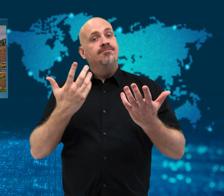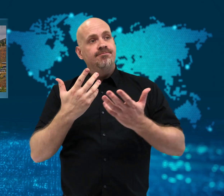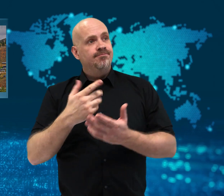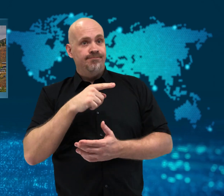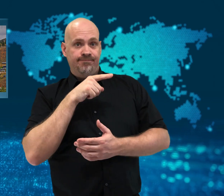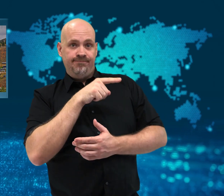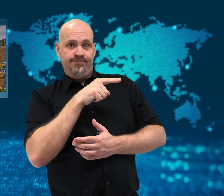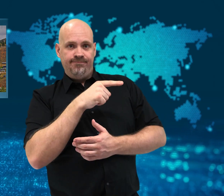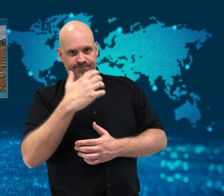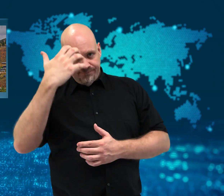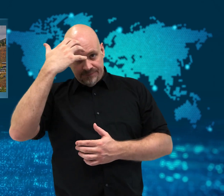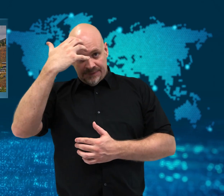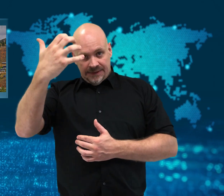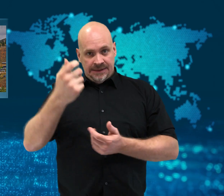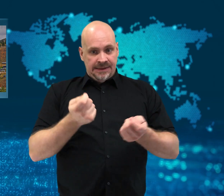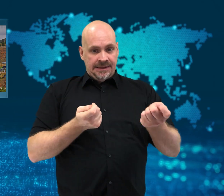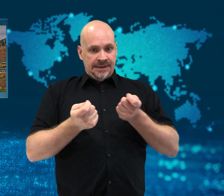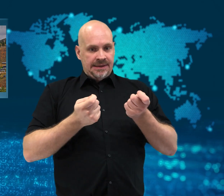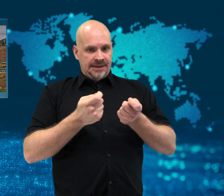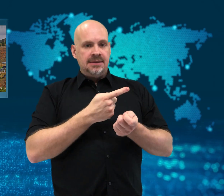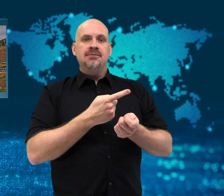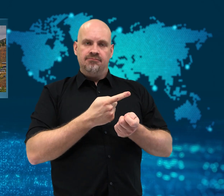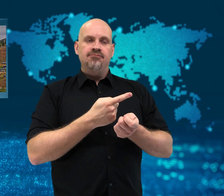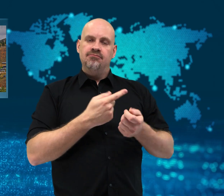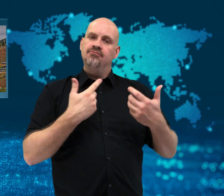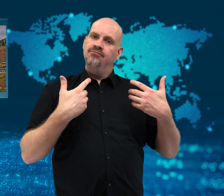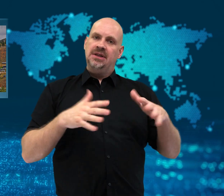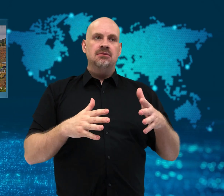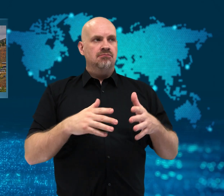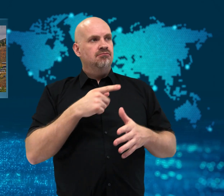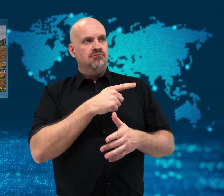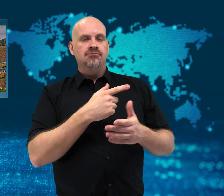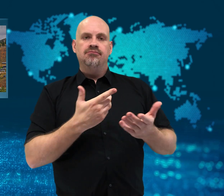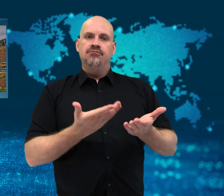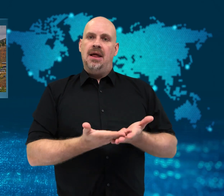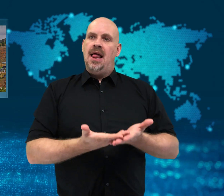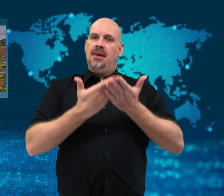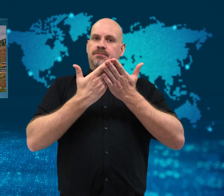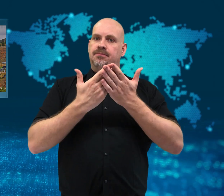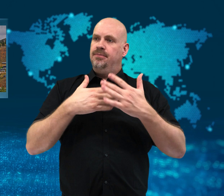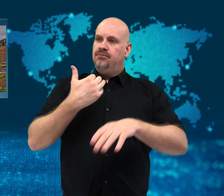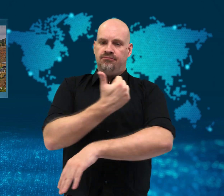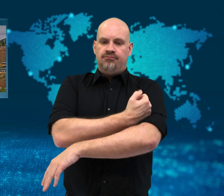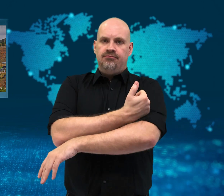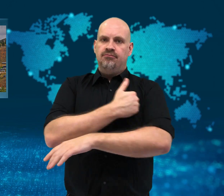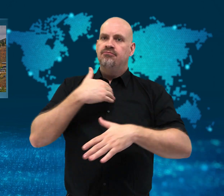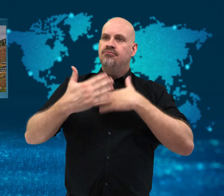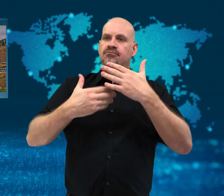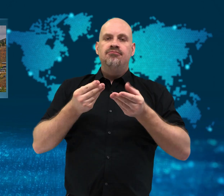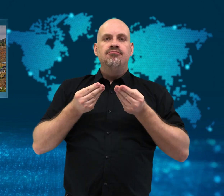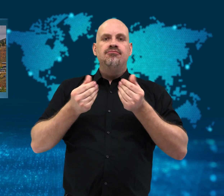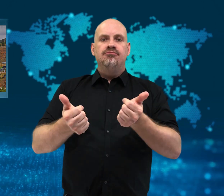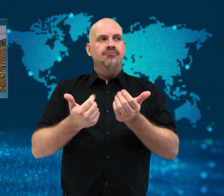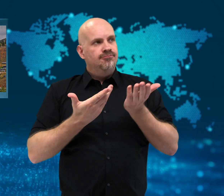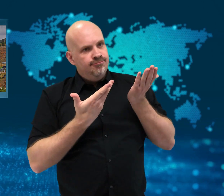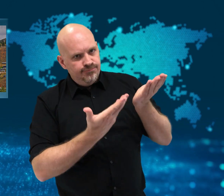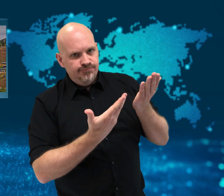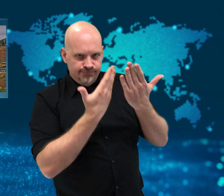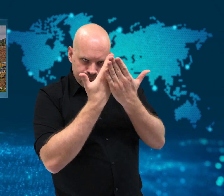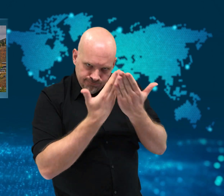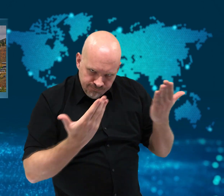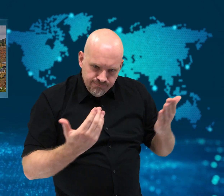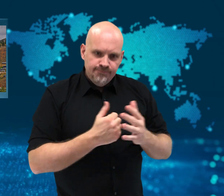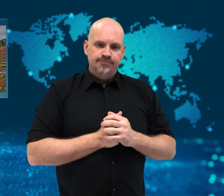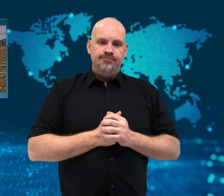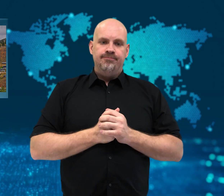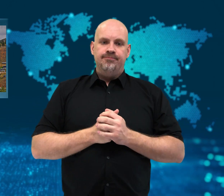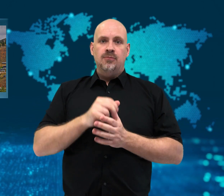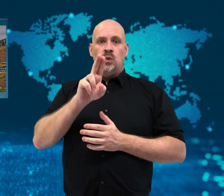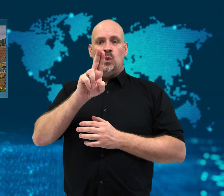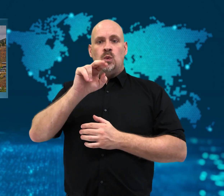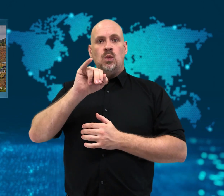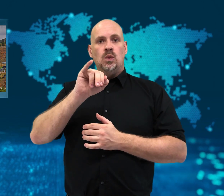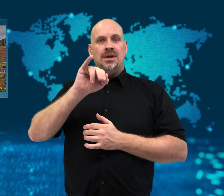gave credit to the country’s king for the success of the vaccine program.